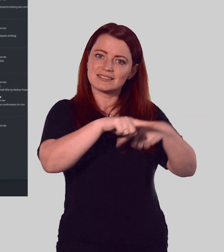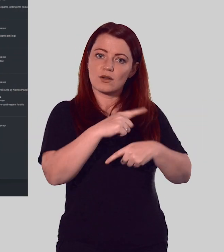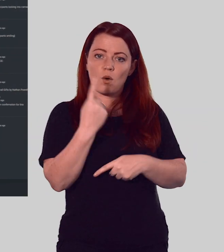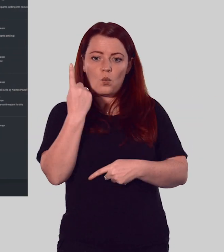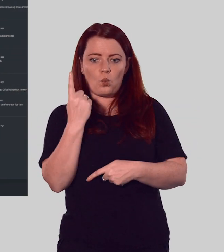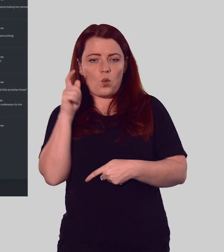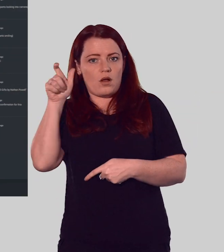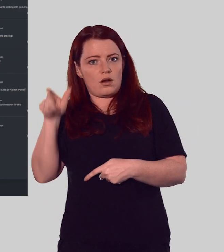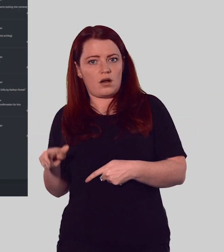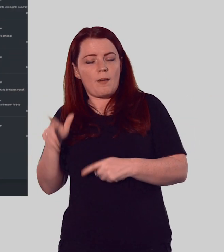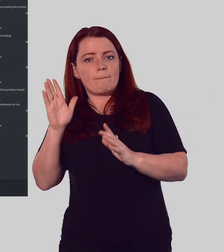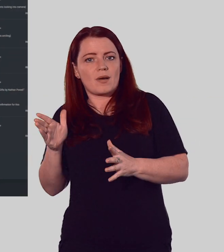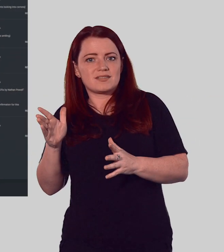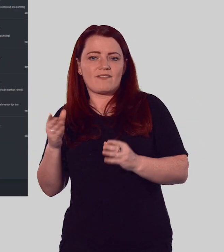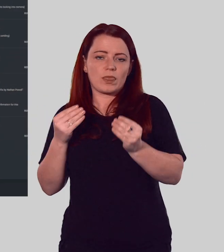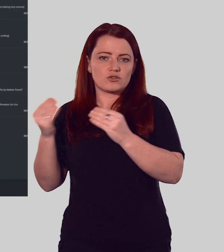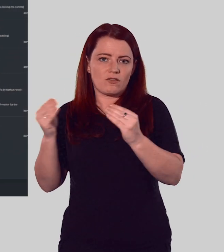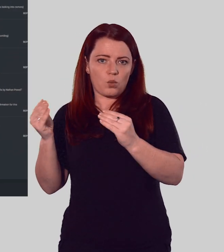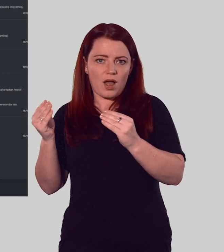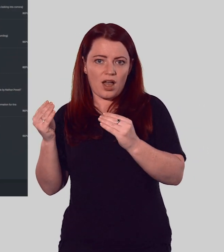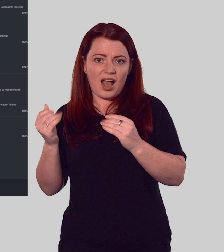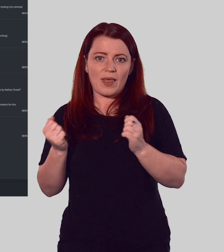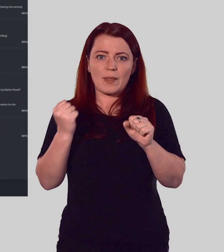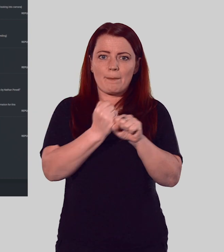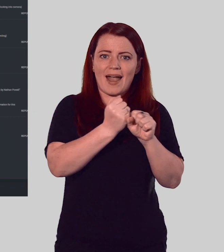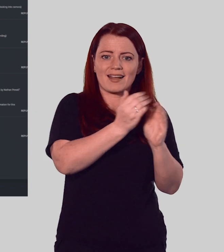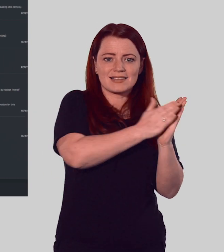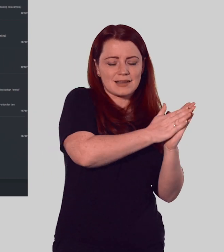editing software and then makes a timeline of the video visible to the